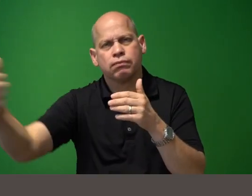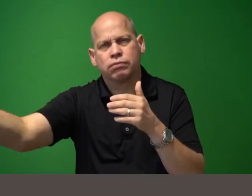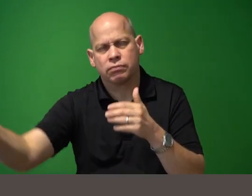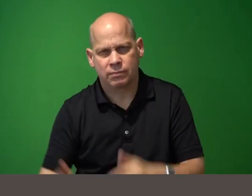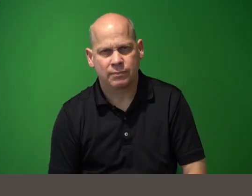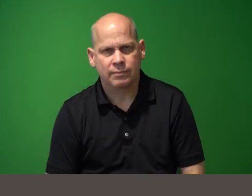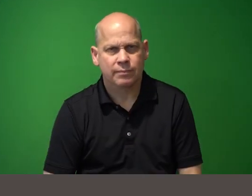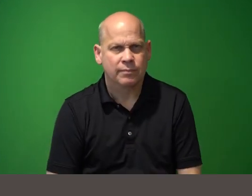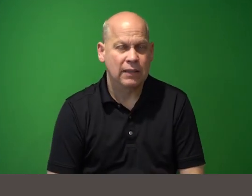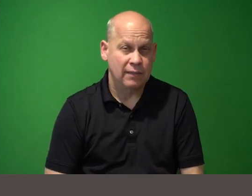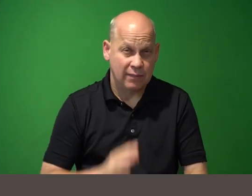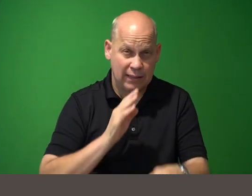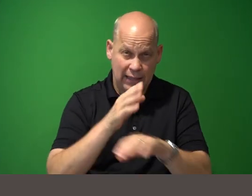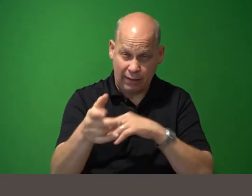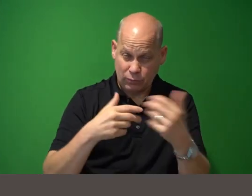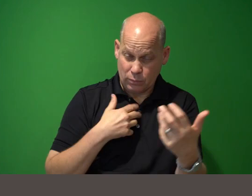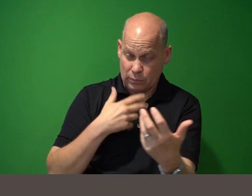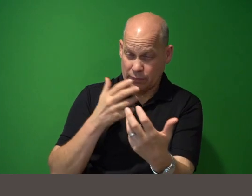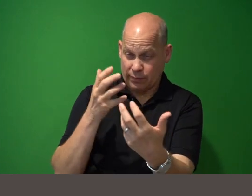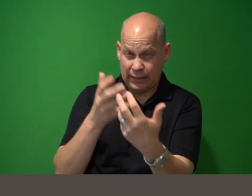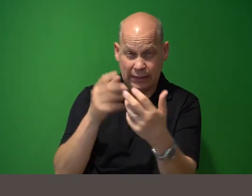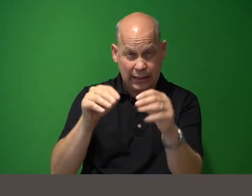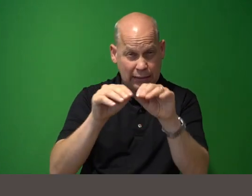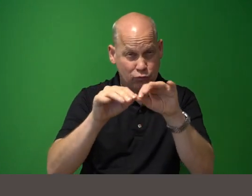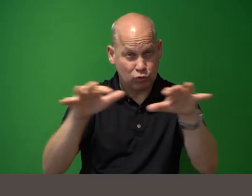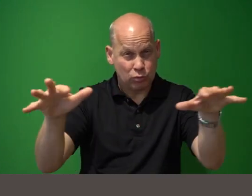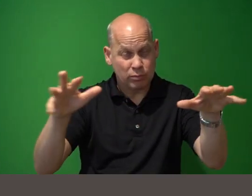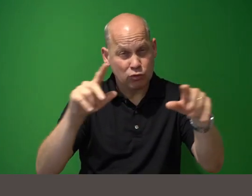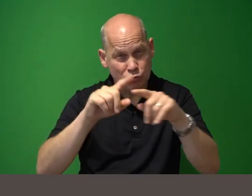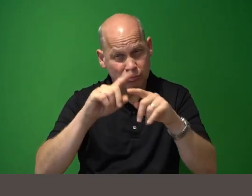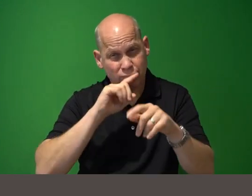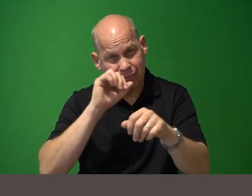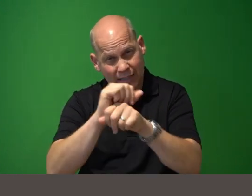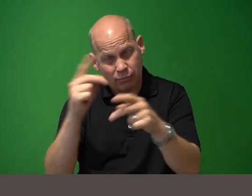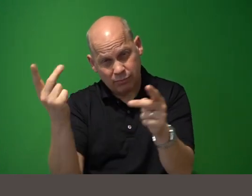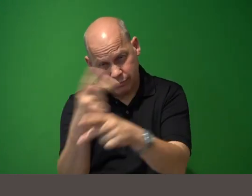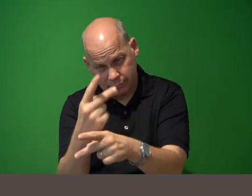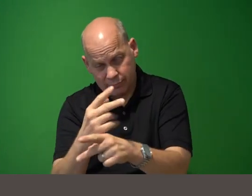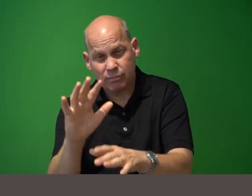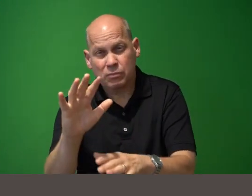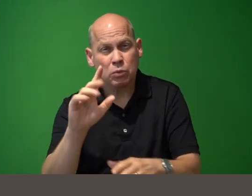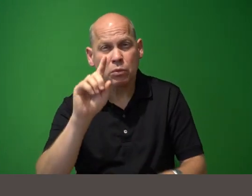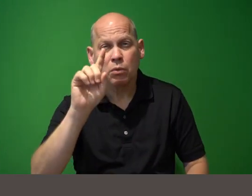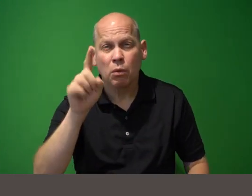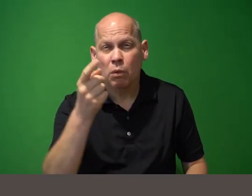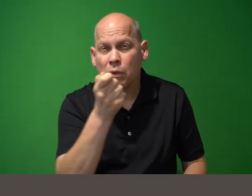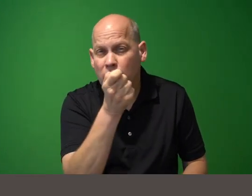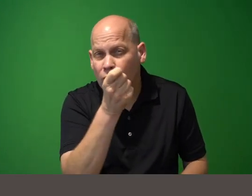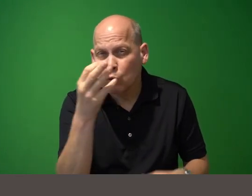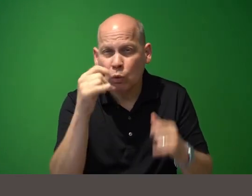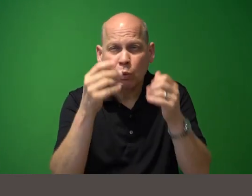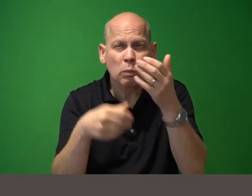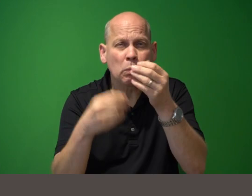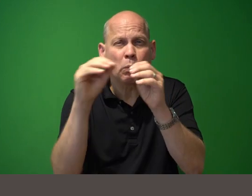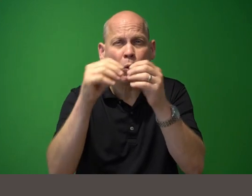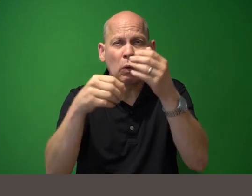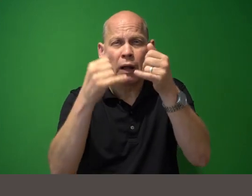So after we fit the distribution to actually compute this, it's only a few of additional lines. So we used to fit the results